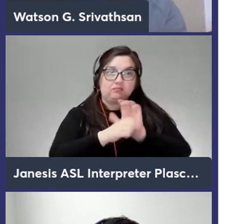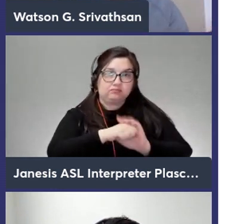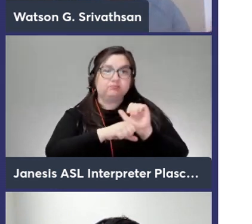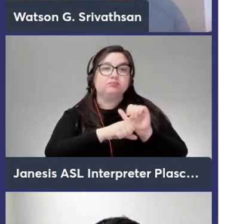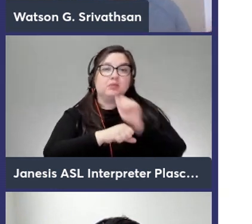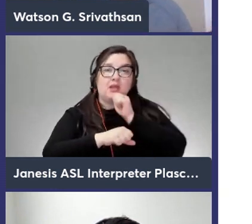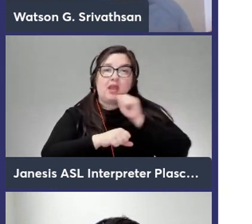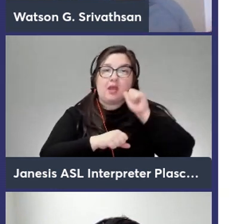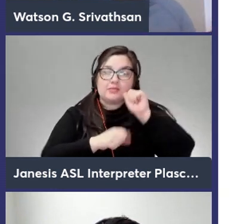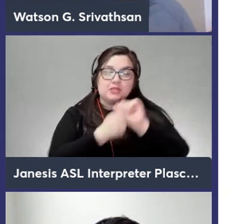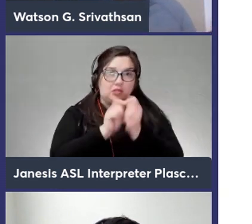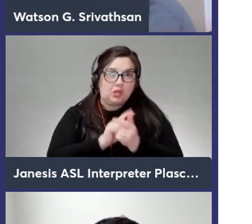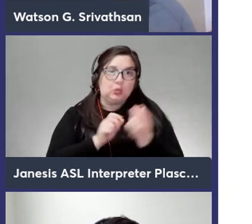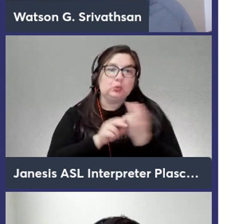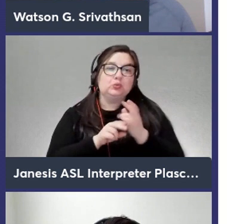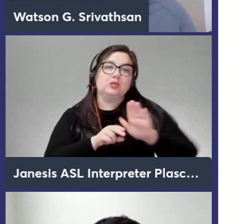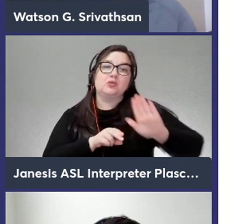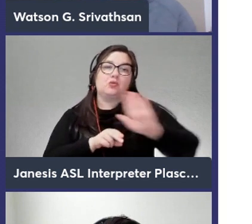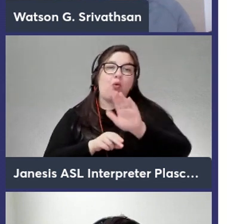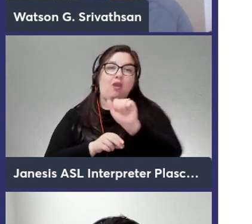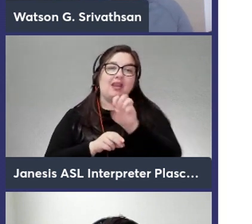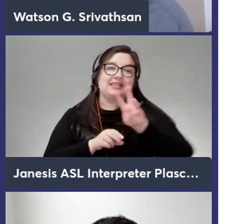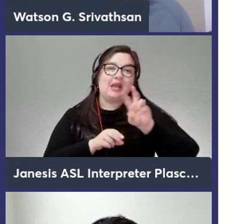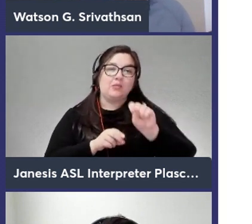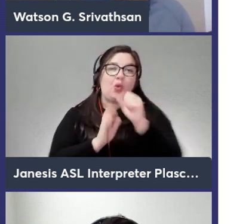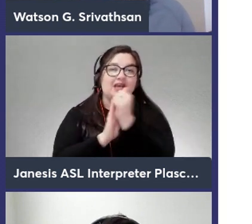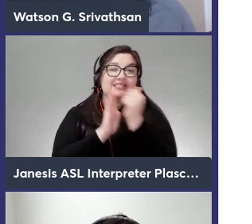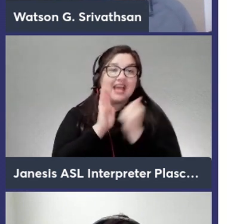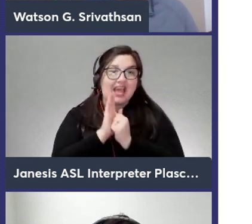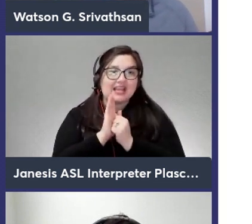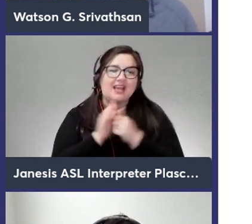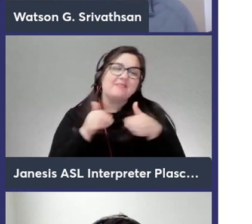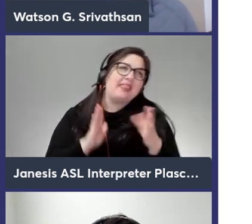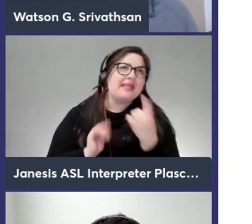using your AWS account, and let's say we wanna translate to Greek.